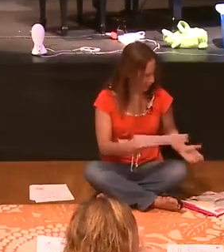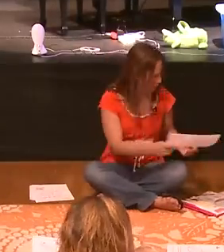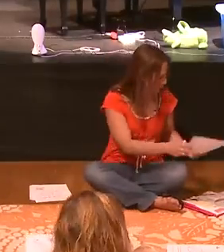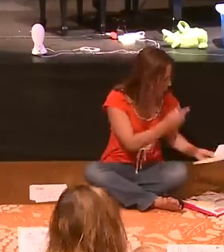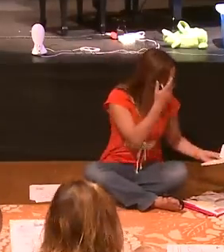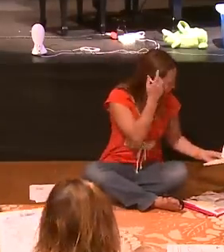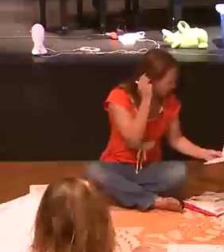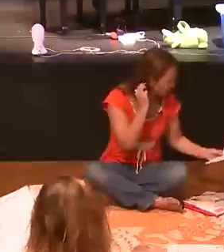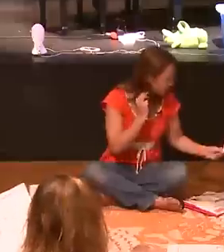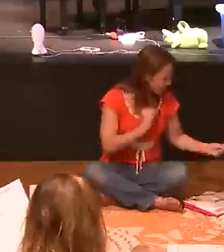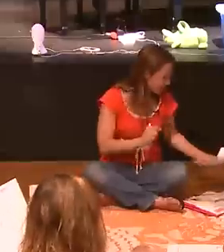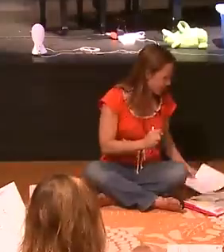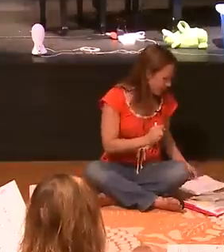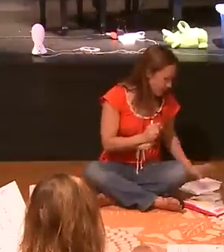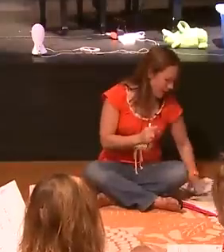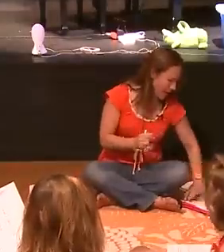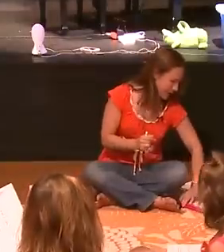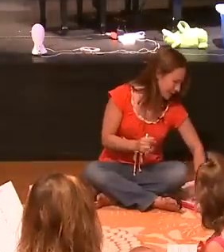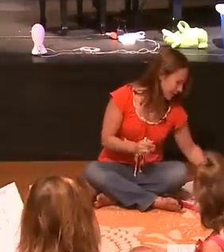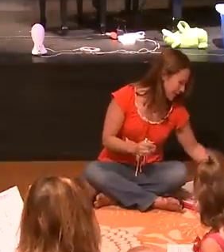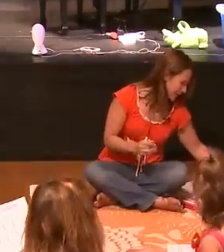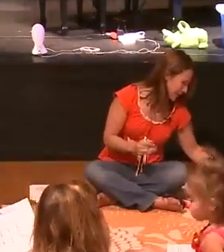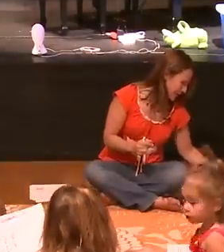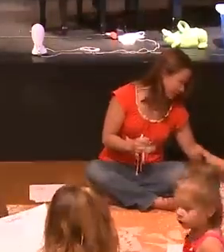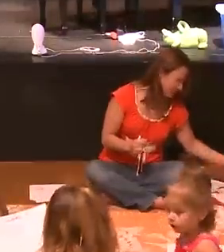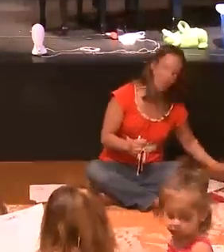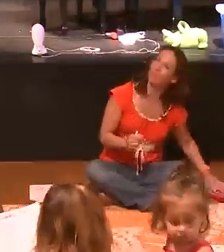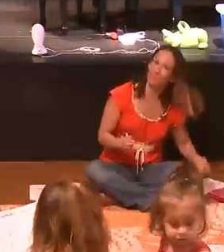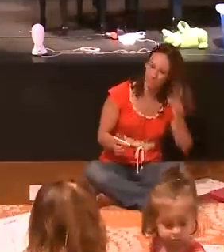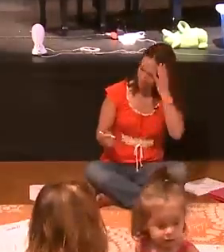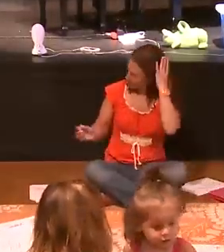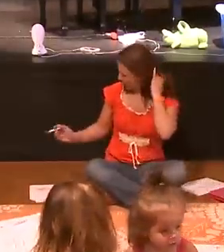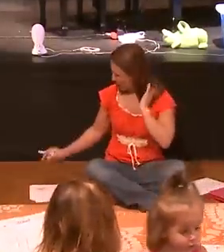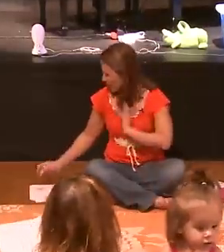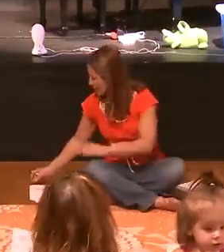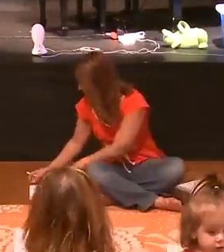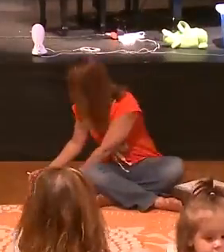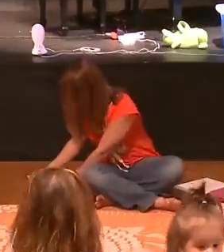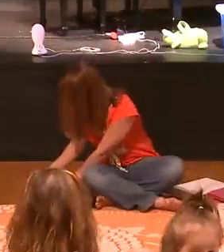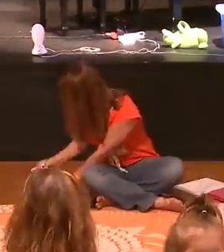Okay… gonna get that… get that...